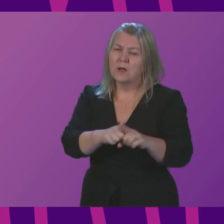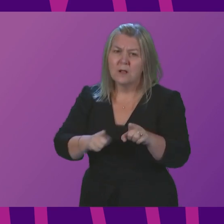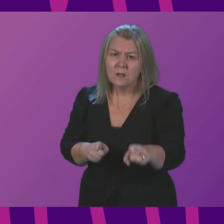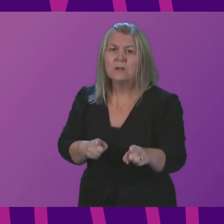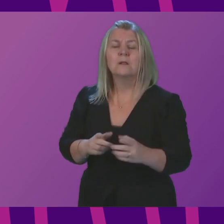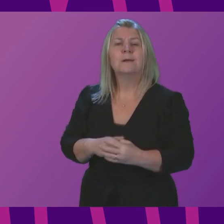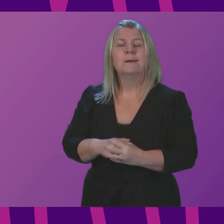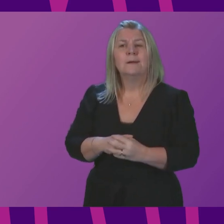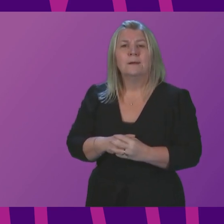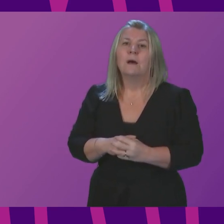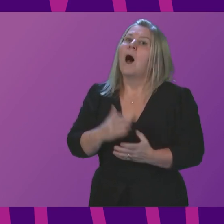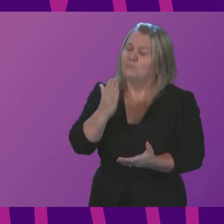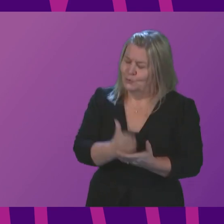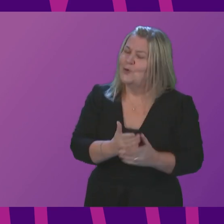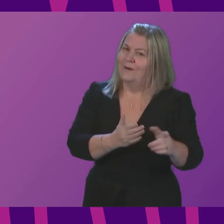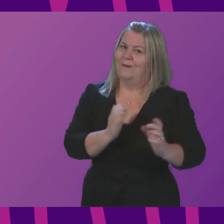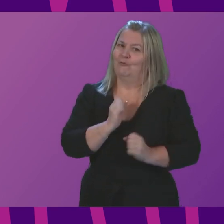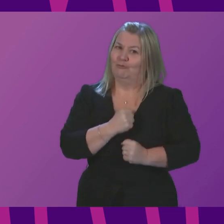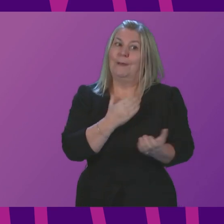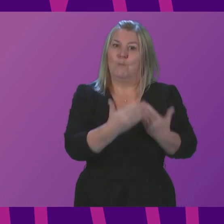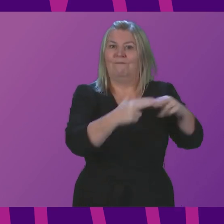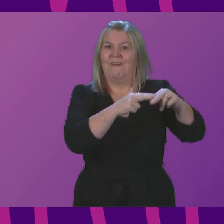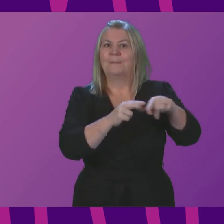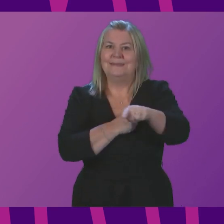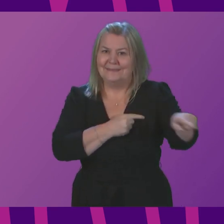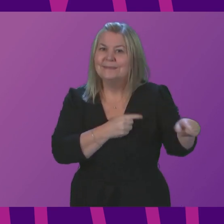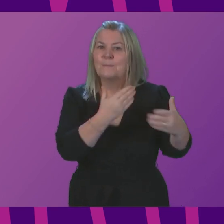not frustrate us nearly as much as I know it will frustrate the families of victims